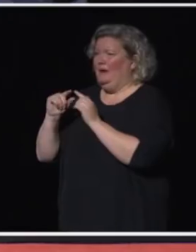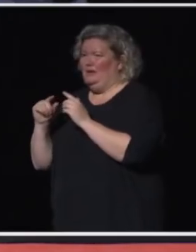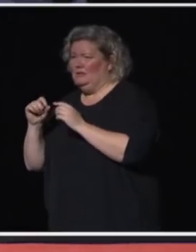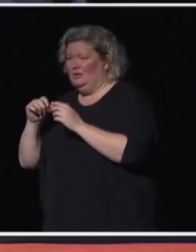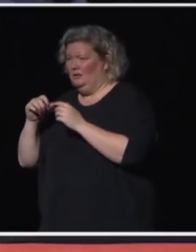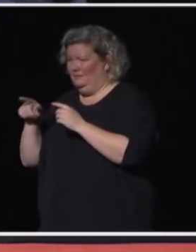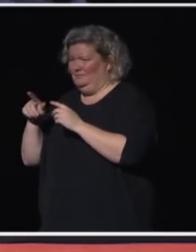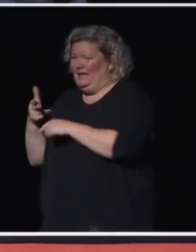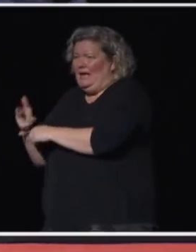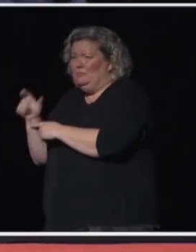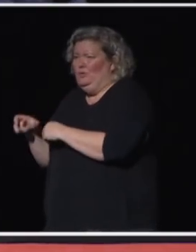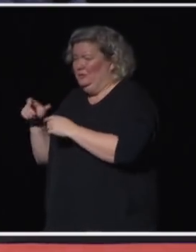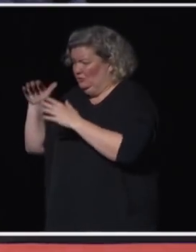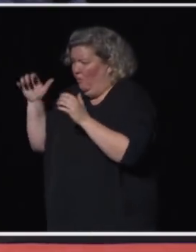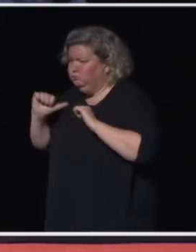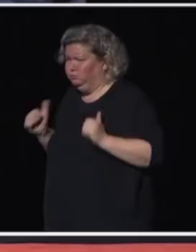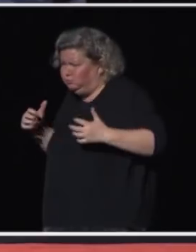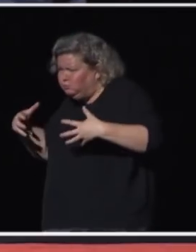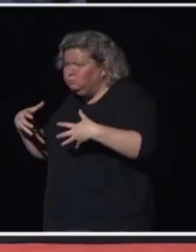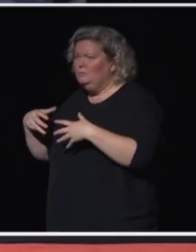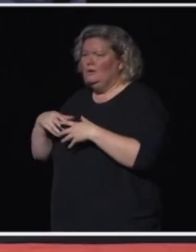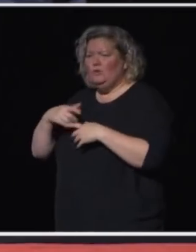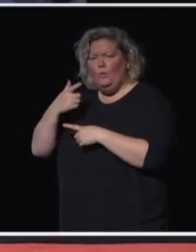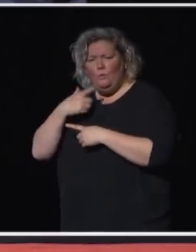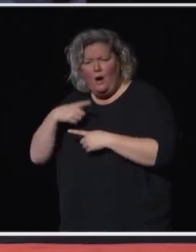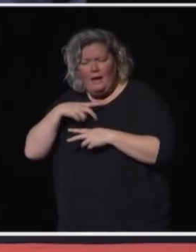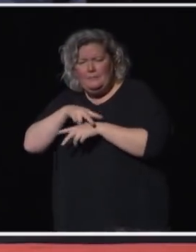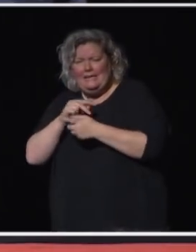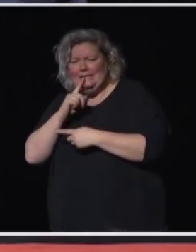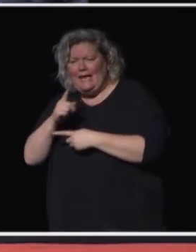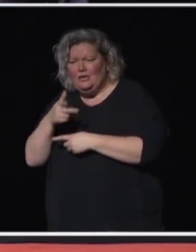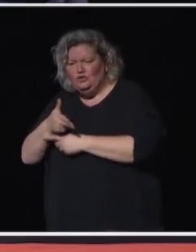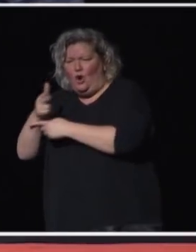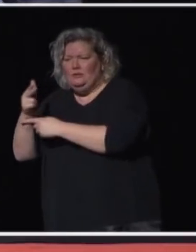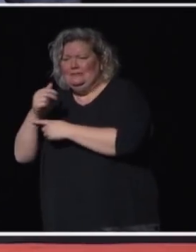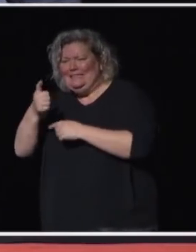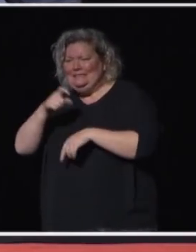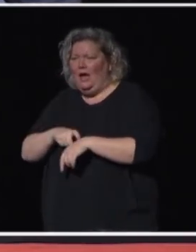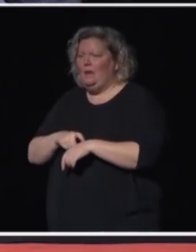to shoot your friend six times? Boy, it sounds so absurd when you say it like that.